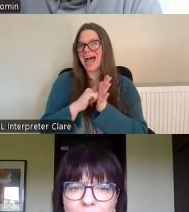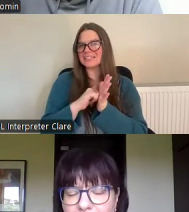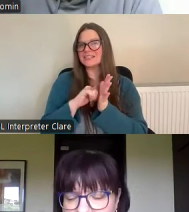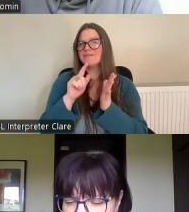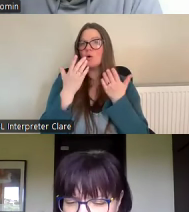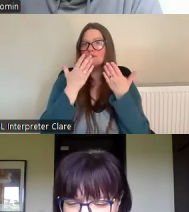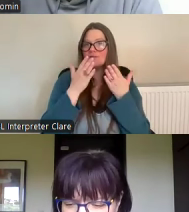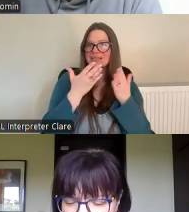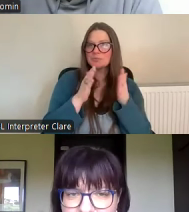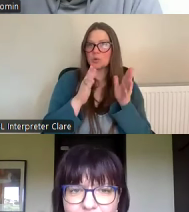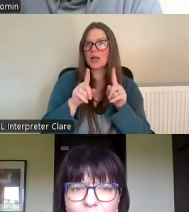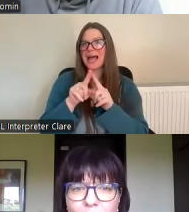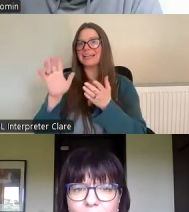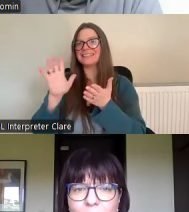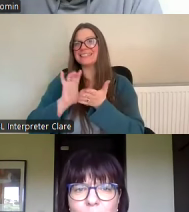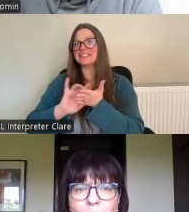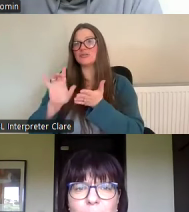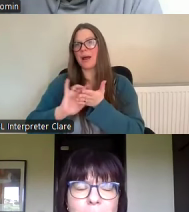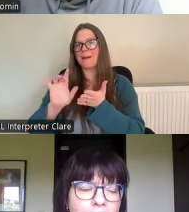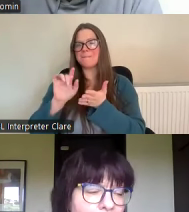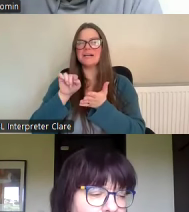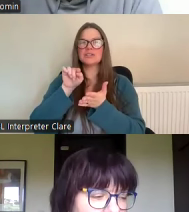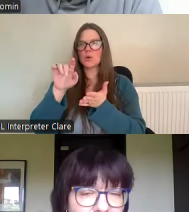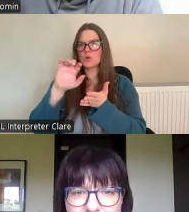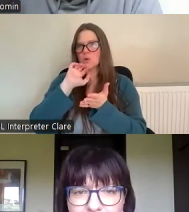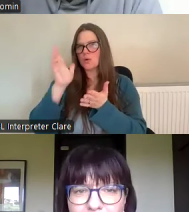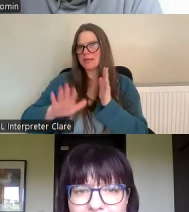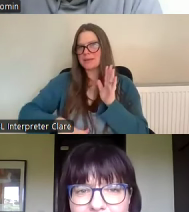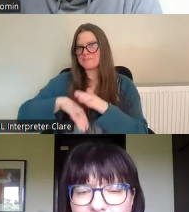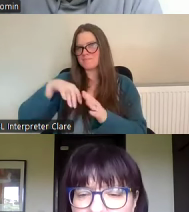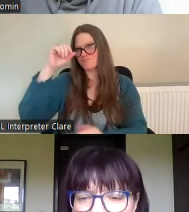You just can be totally queued up. Okay, right.